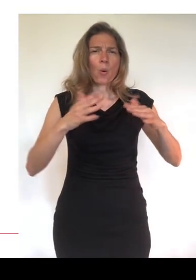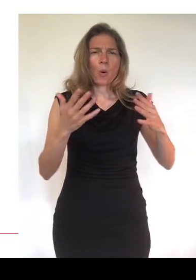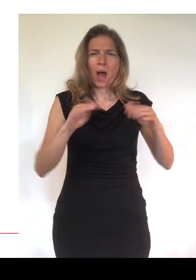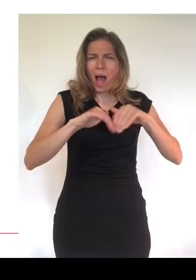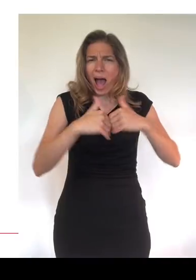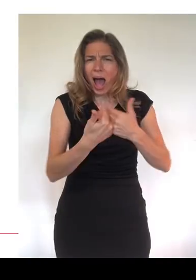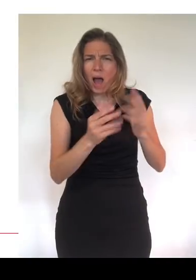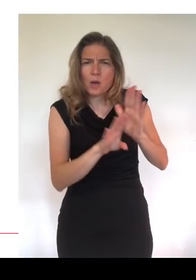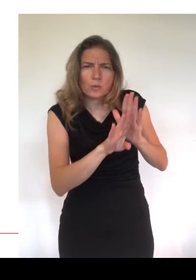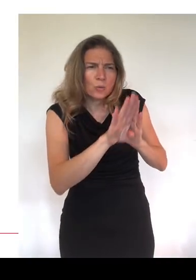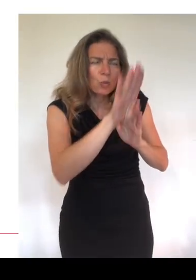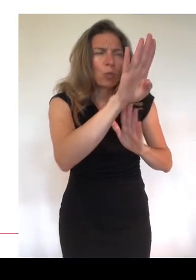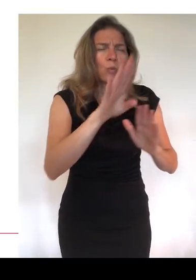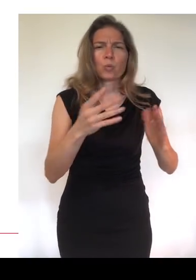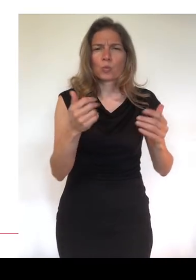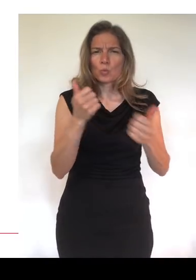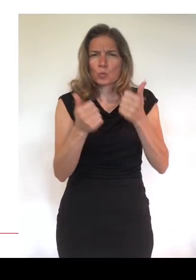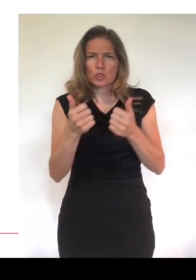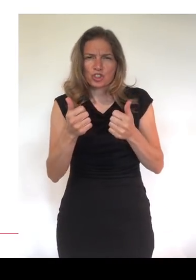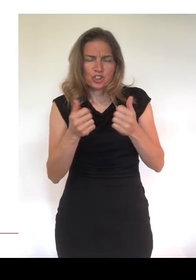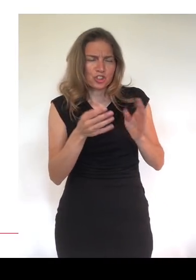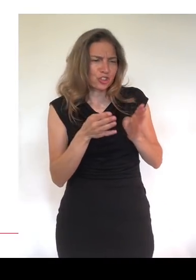important that we separate these things because as I said there are so many